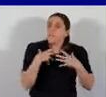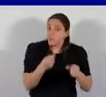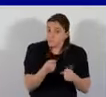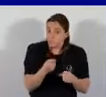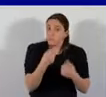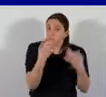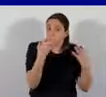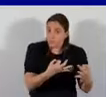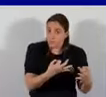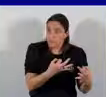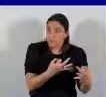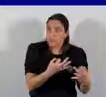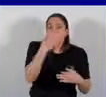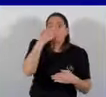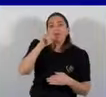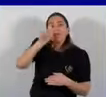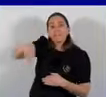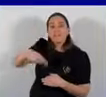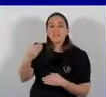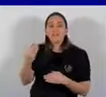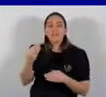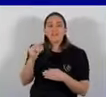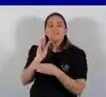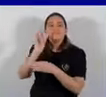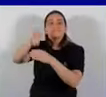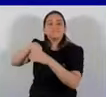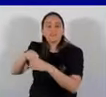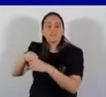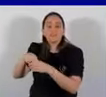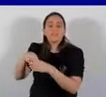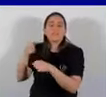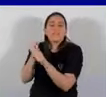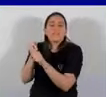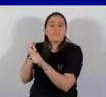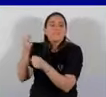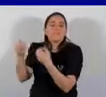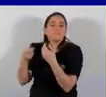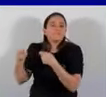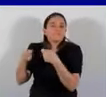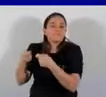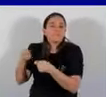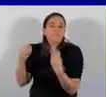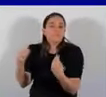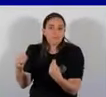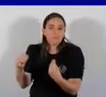What that does to feed and health comes And then comes how it is reinserted in the labour market